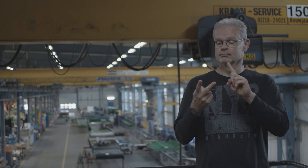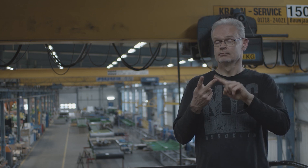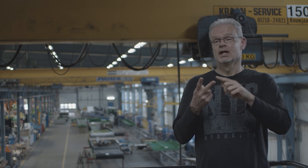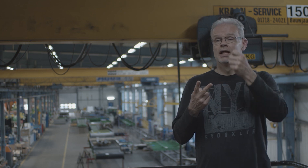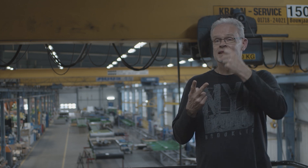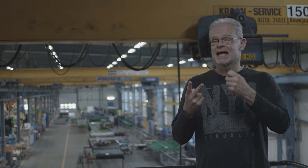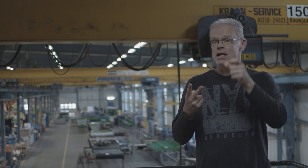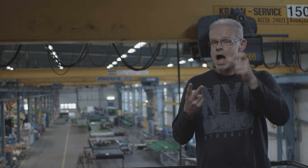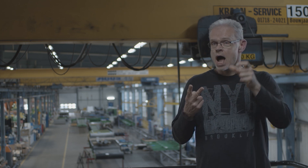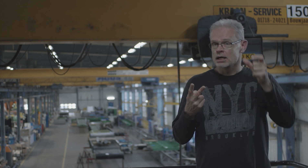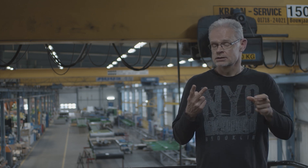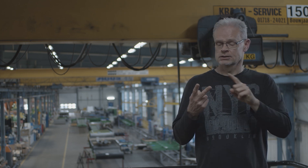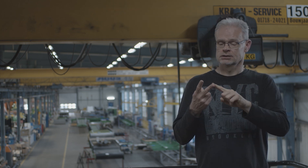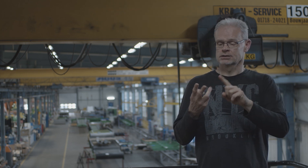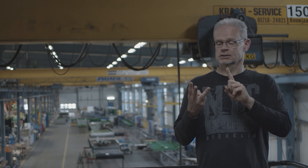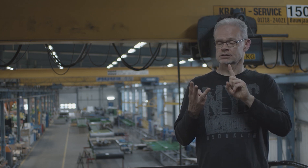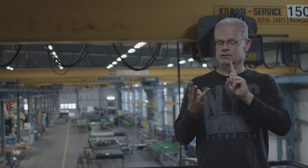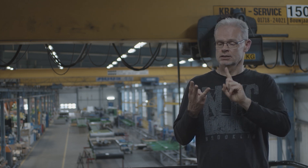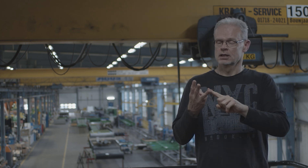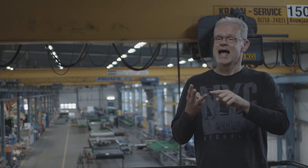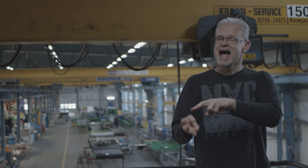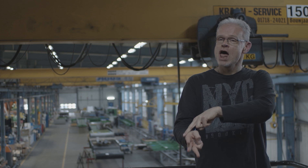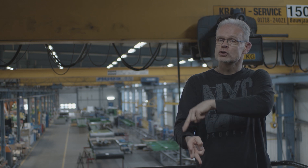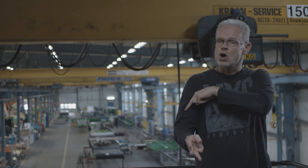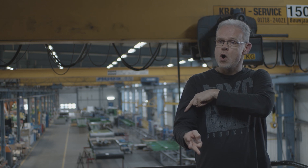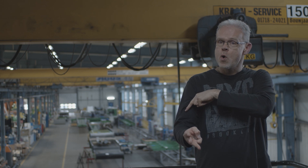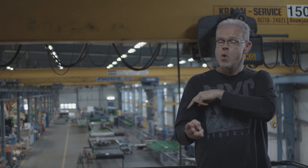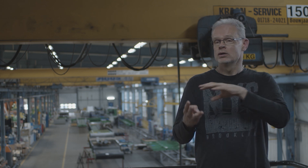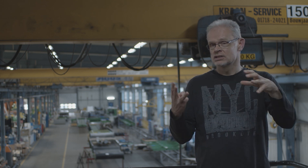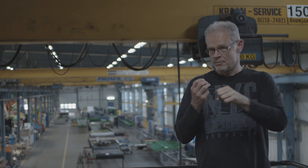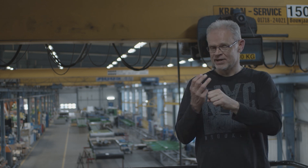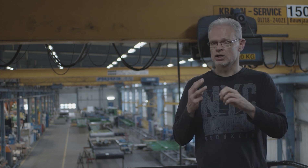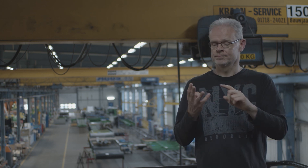I work together with drafters and electricians,